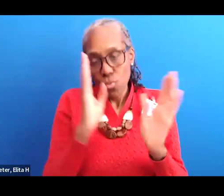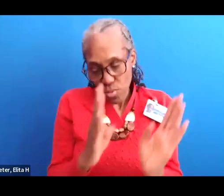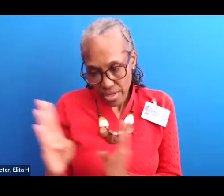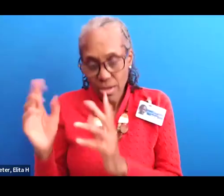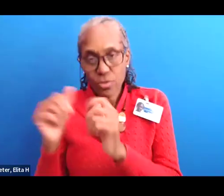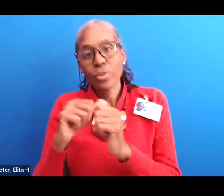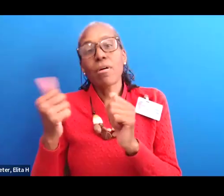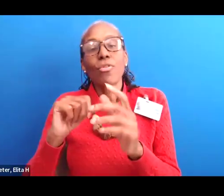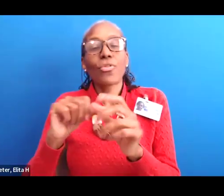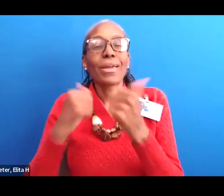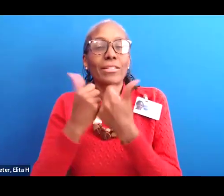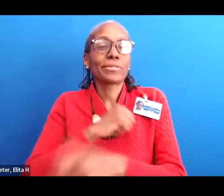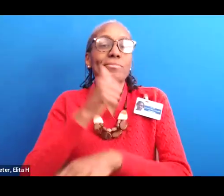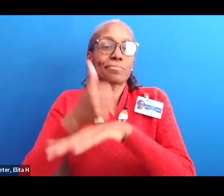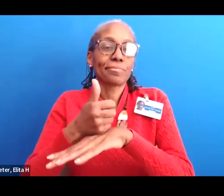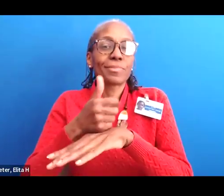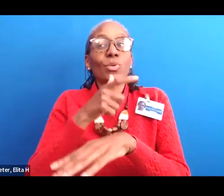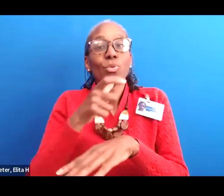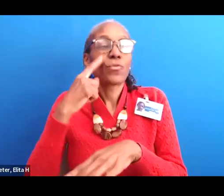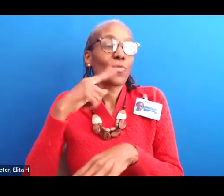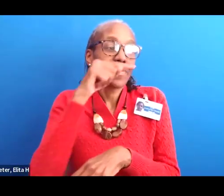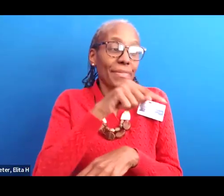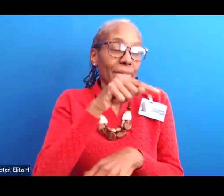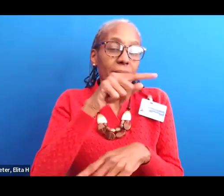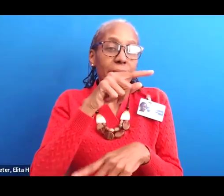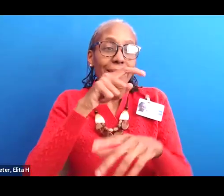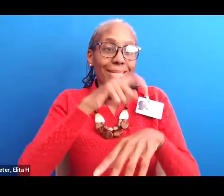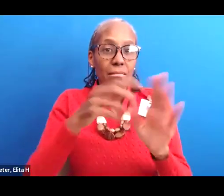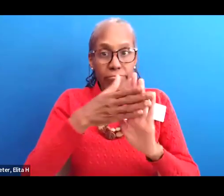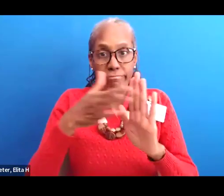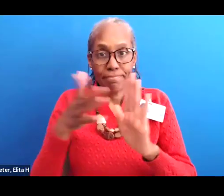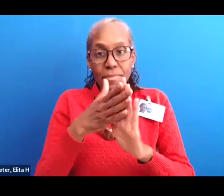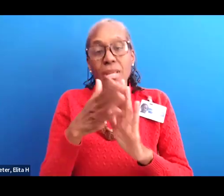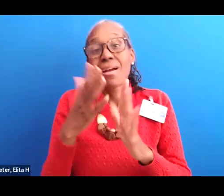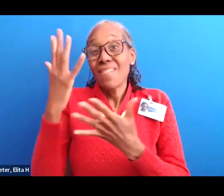with another agency for this particular time period. Now it's been five weeks.